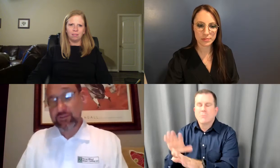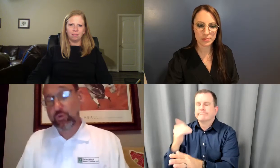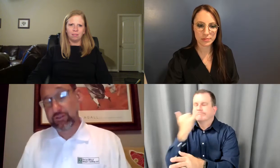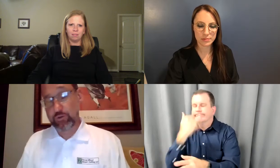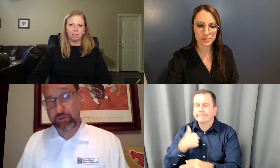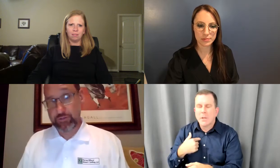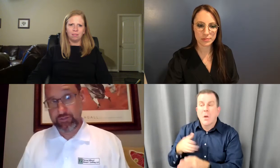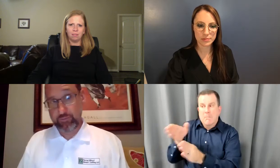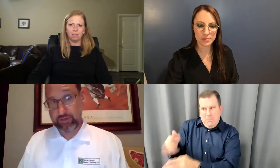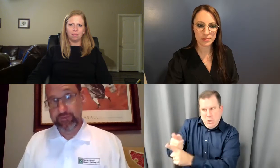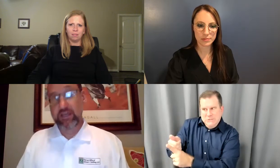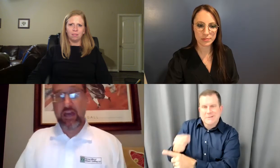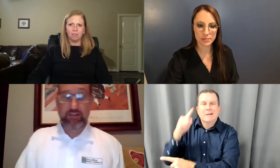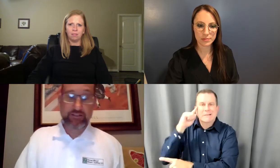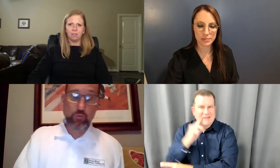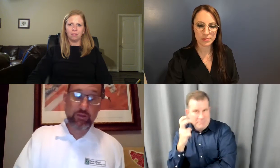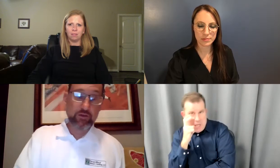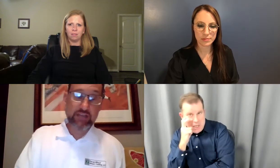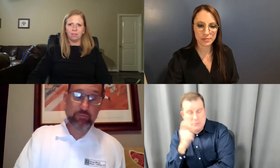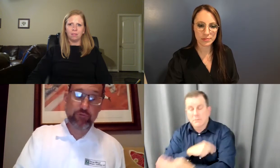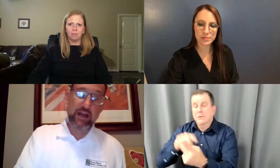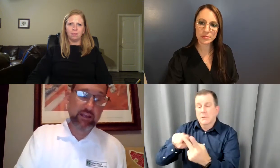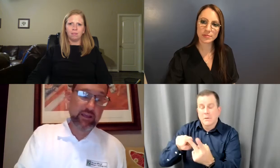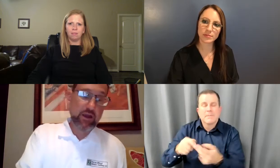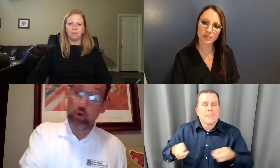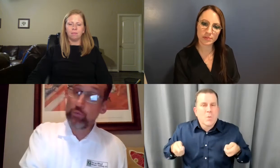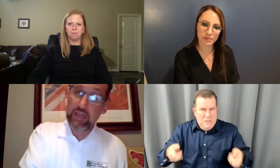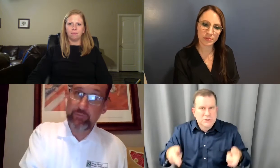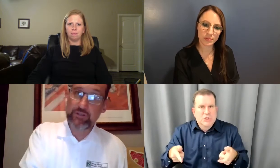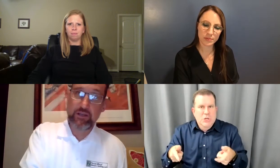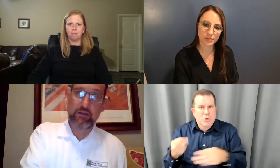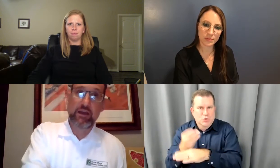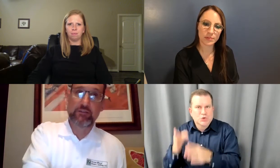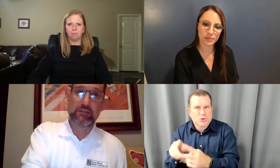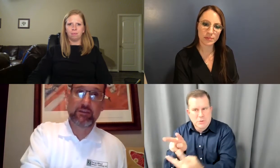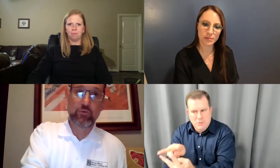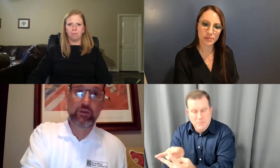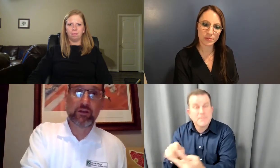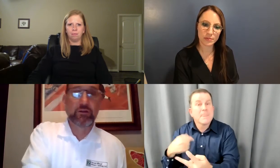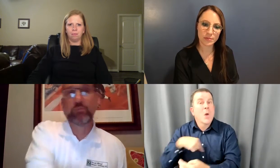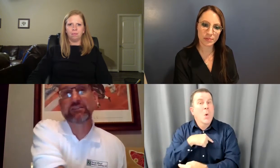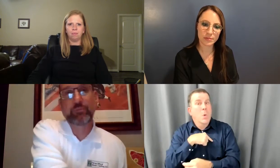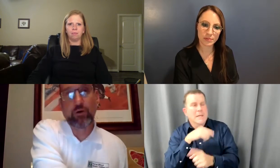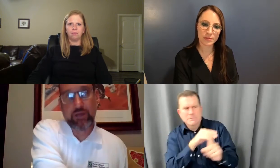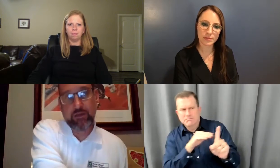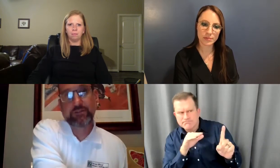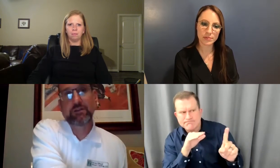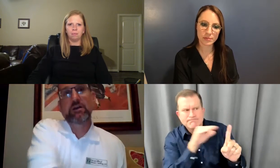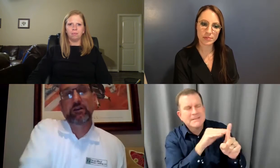as well as wheelchair using plaintiffs, and so we looked at providing open captioning at the arena during basketball games,